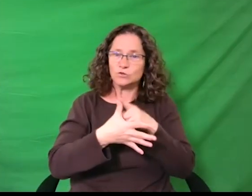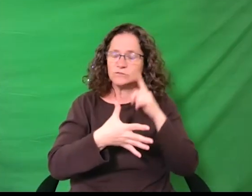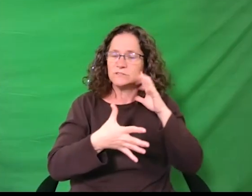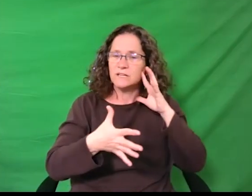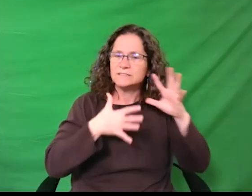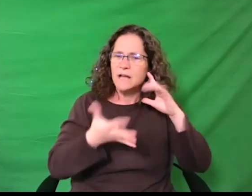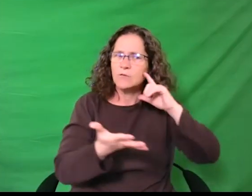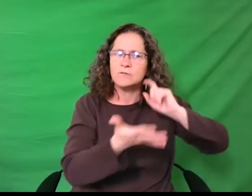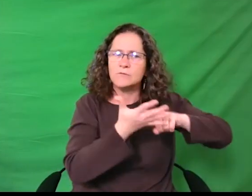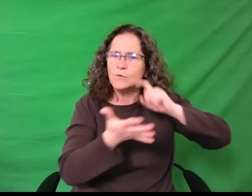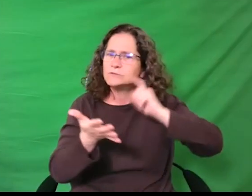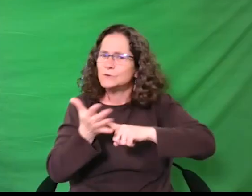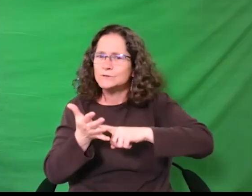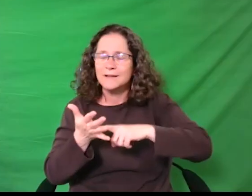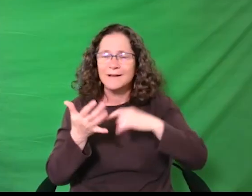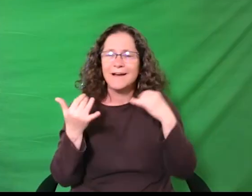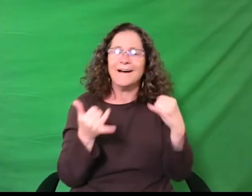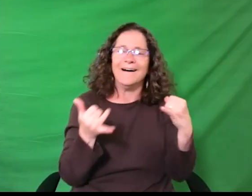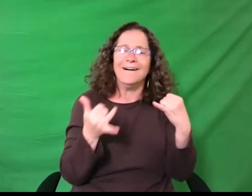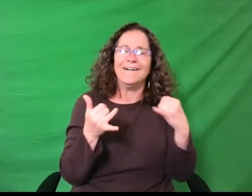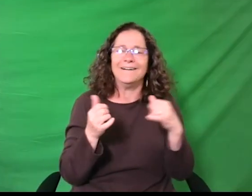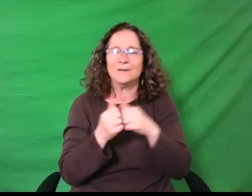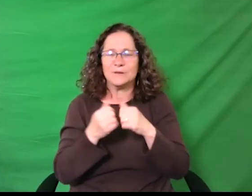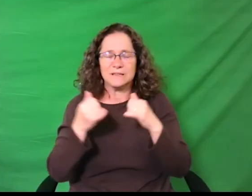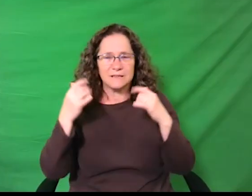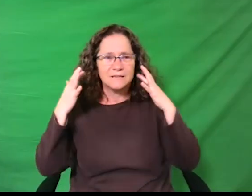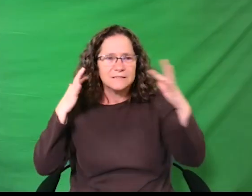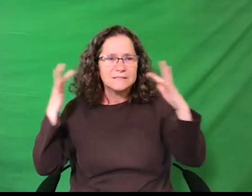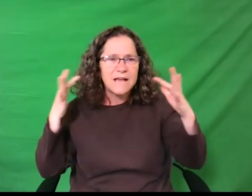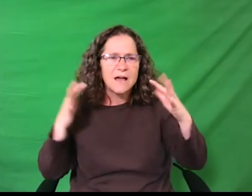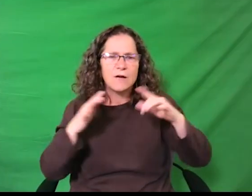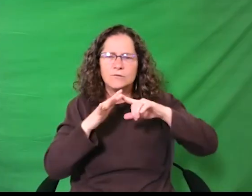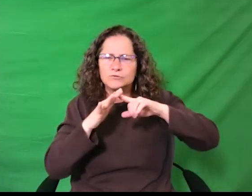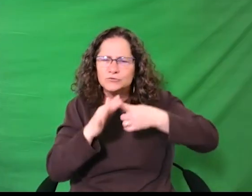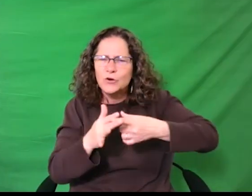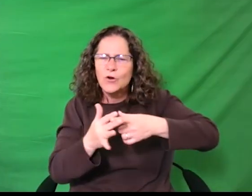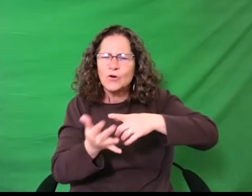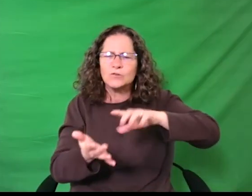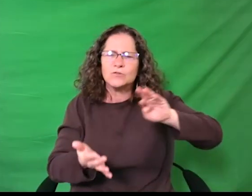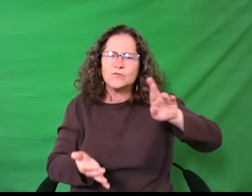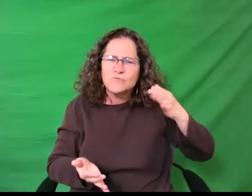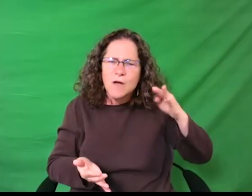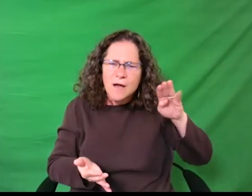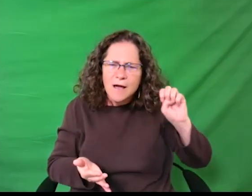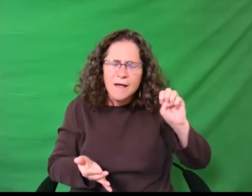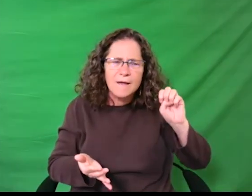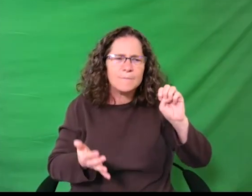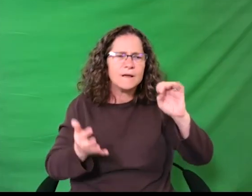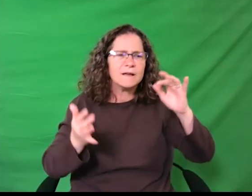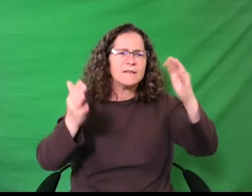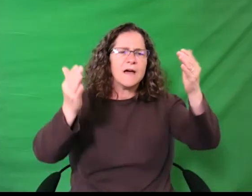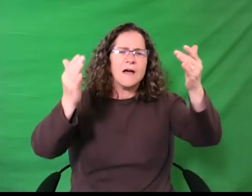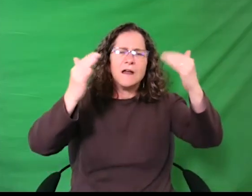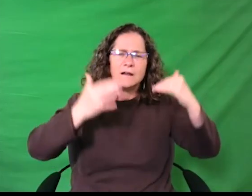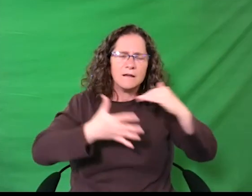a beginning sense of rhyme, and then leads to the ability to identify the beginning sounds of words